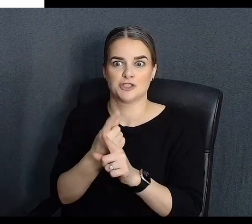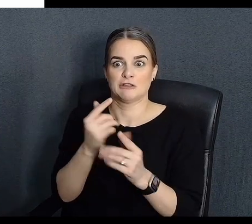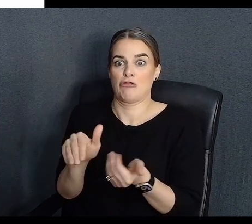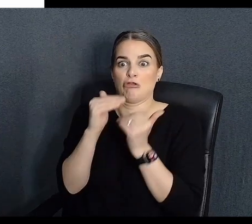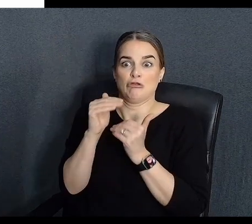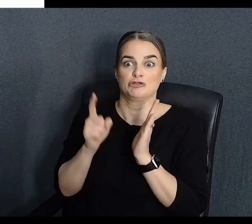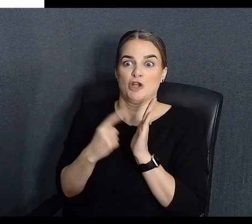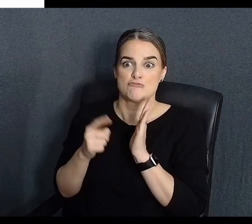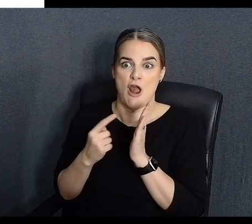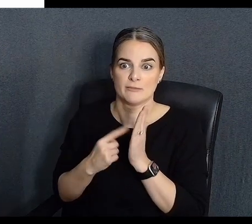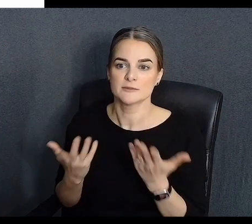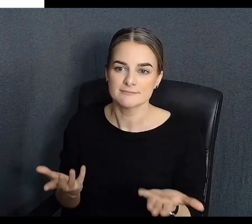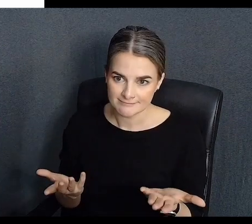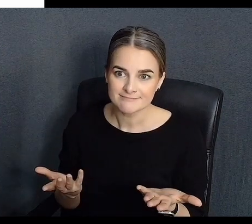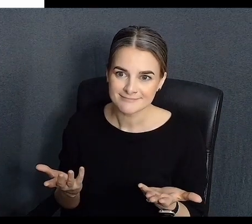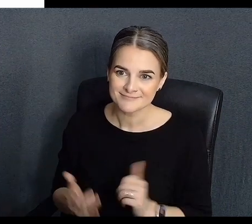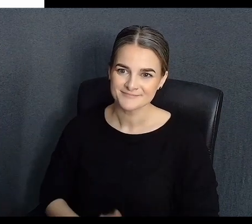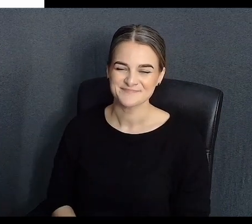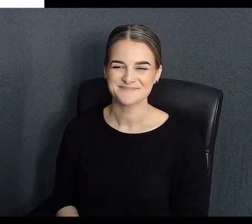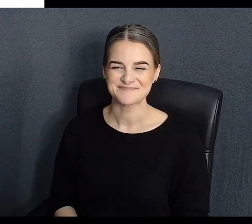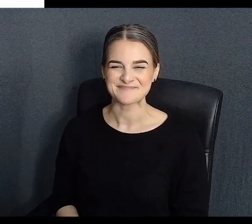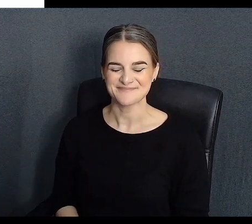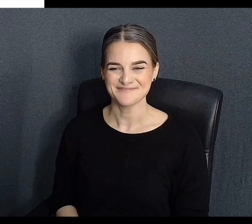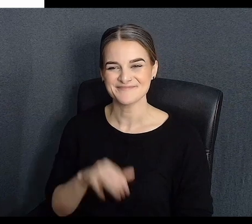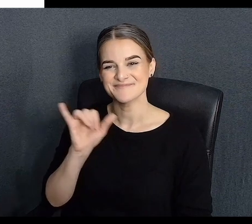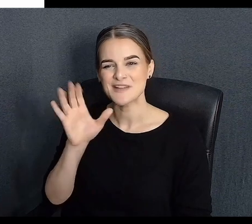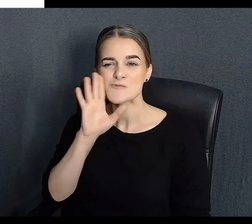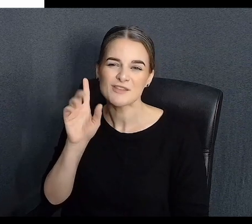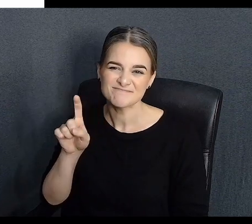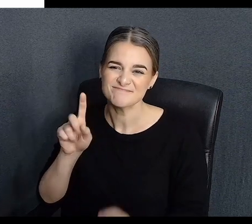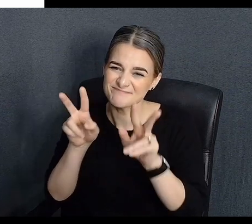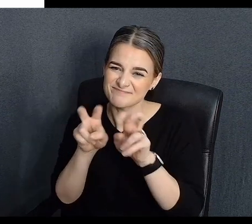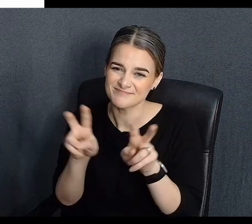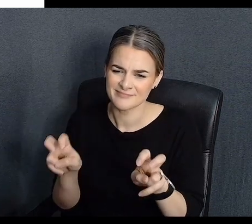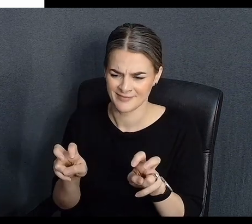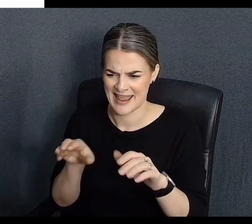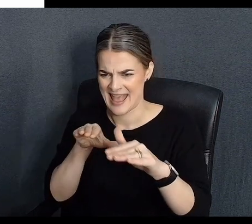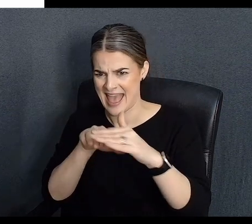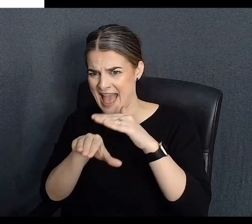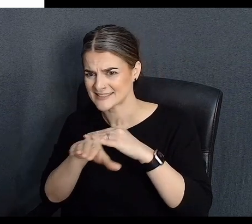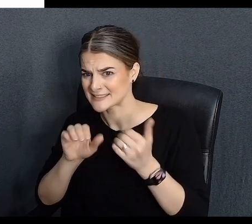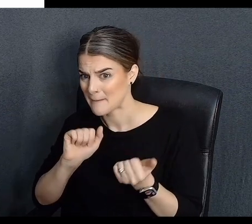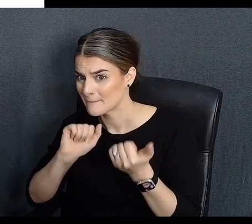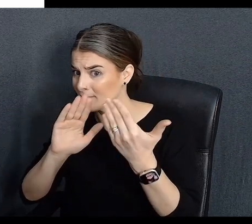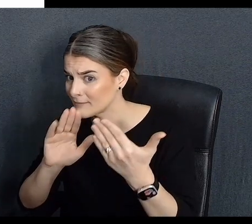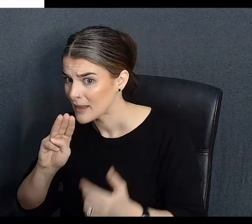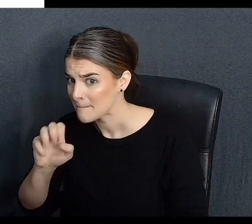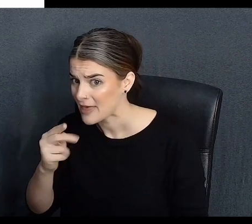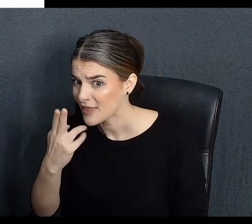And then we're also going to need to look at that access method, that again, either if it's eye gaze, is it switch?